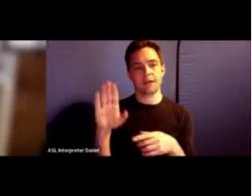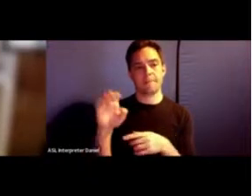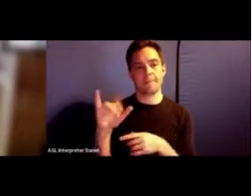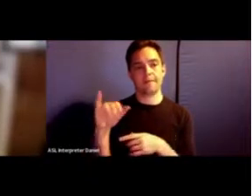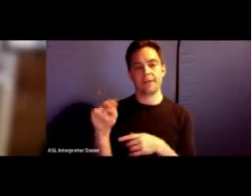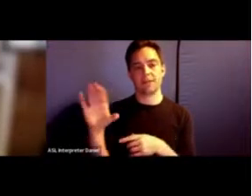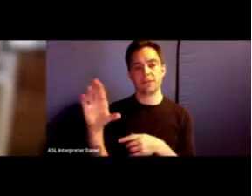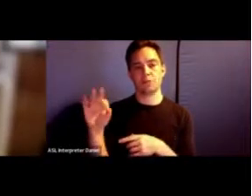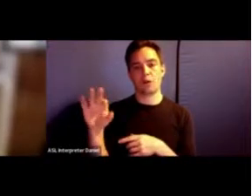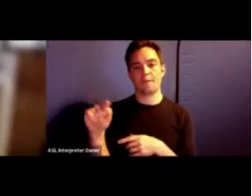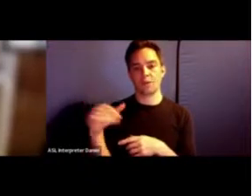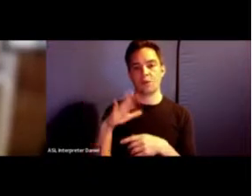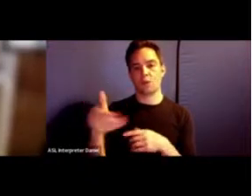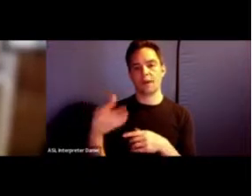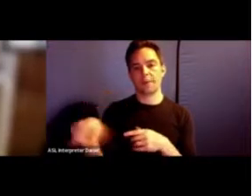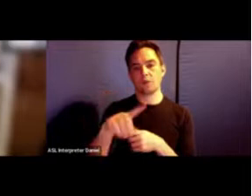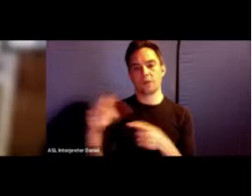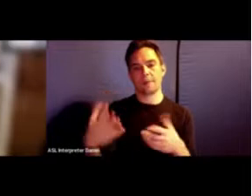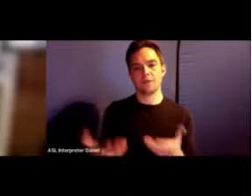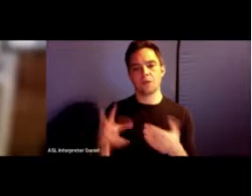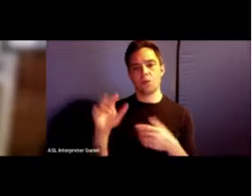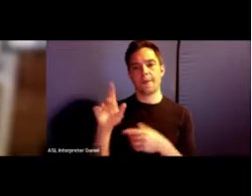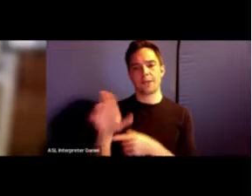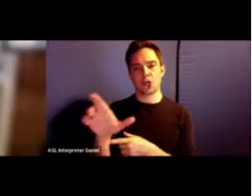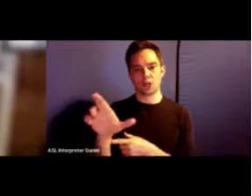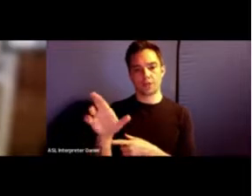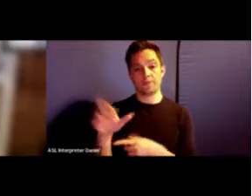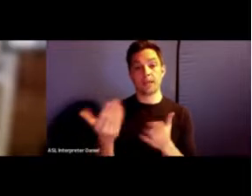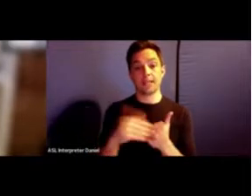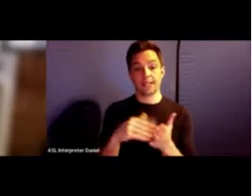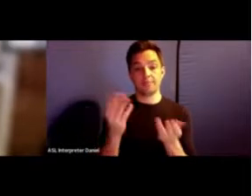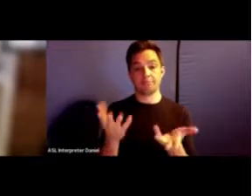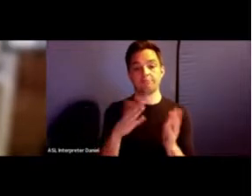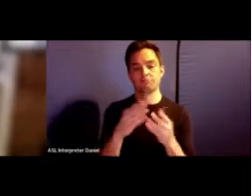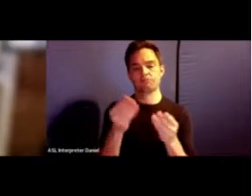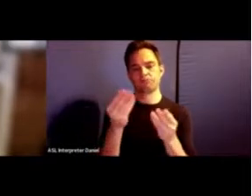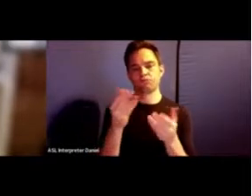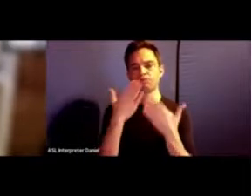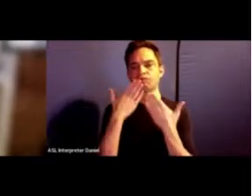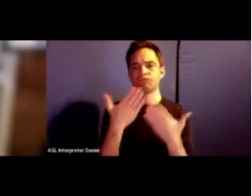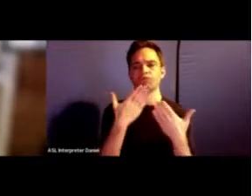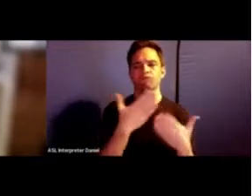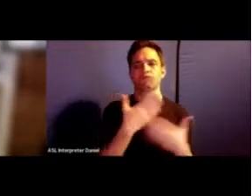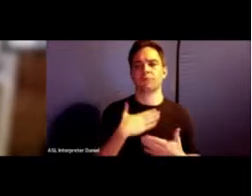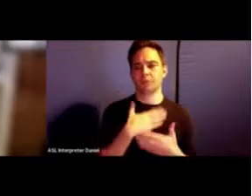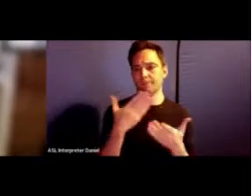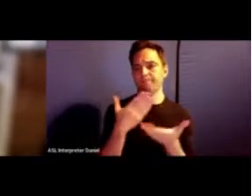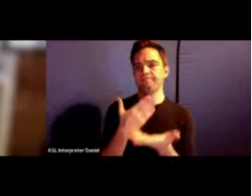to this webinar. And we want to once again express our appreciation for for the support